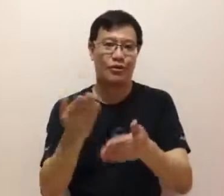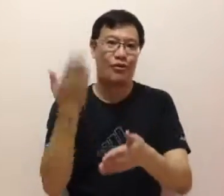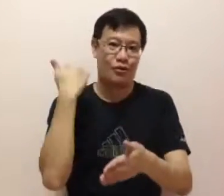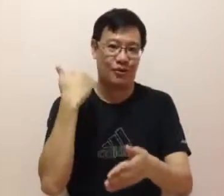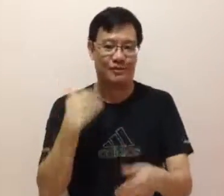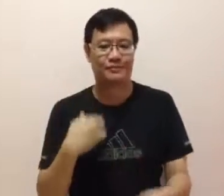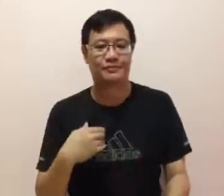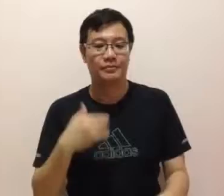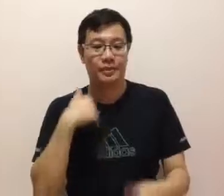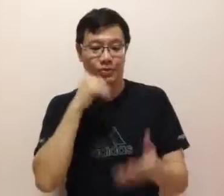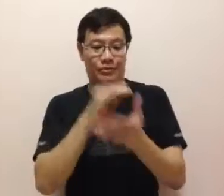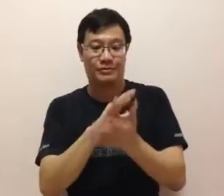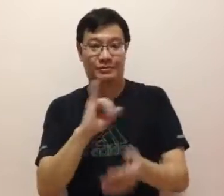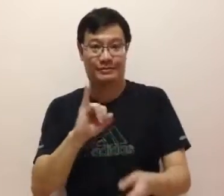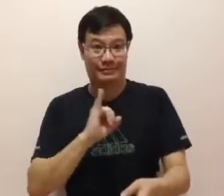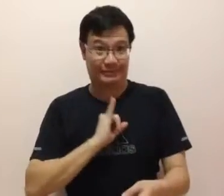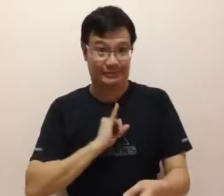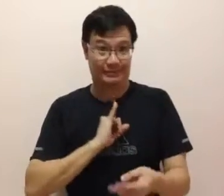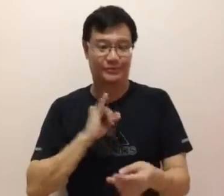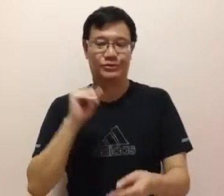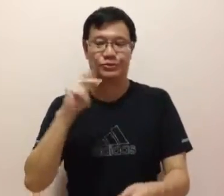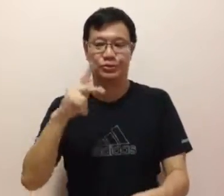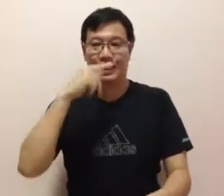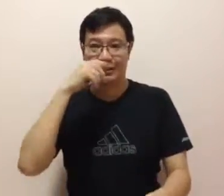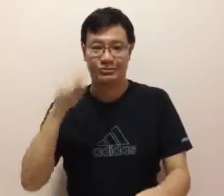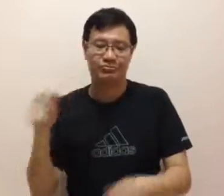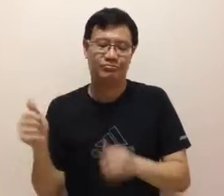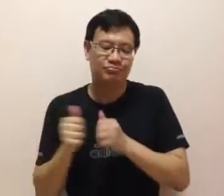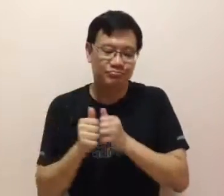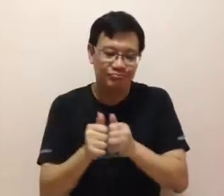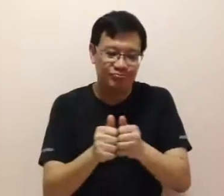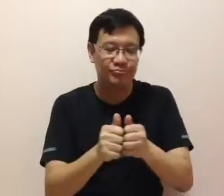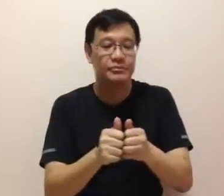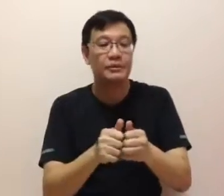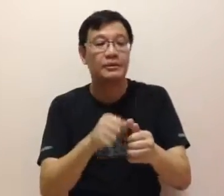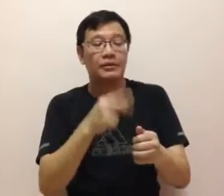Two weeks ago, my wife and I, and our two kids